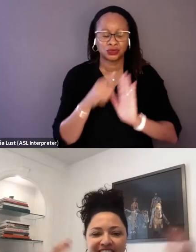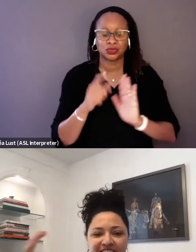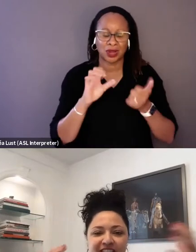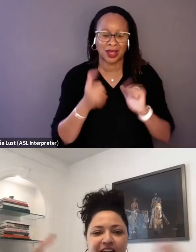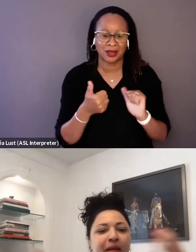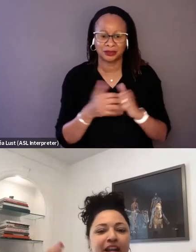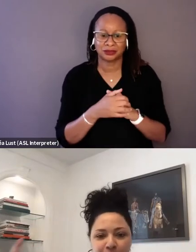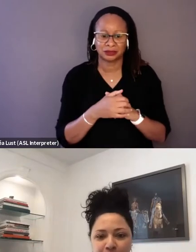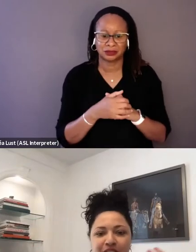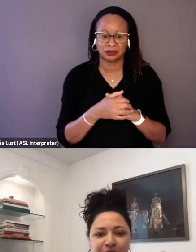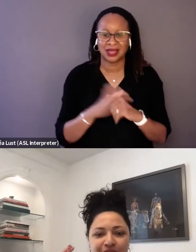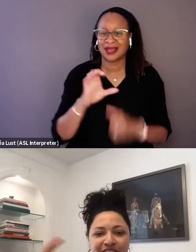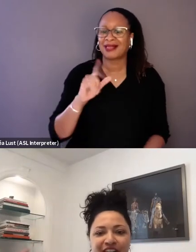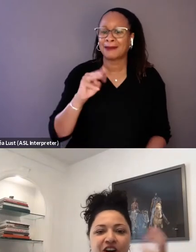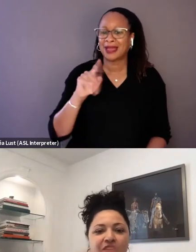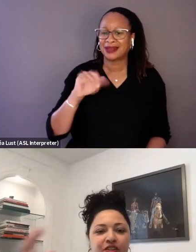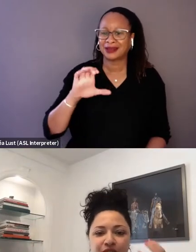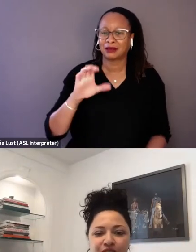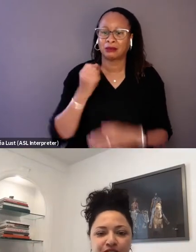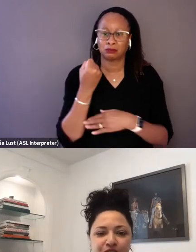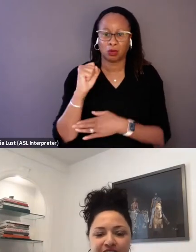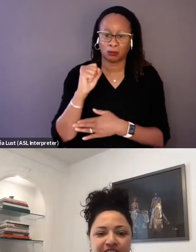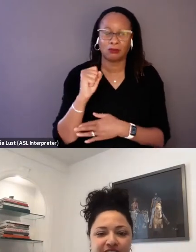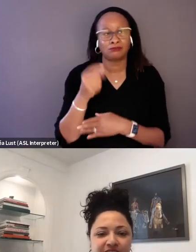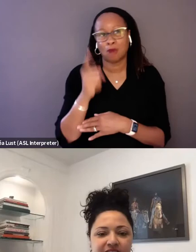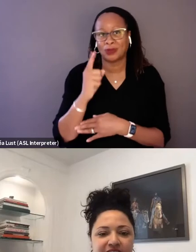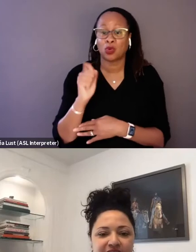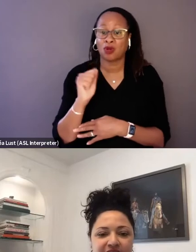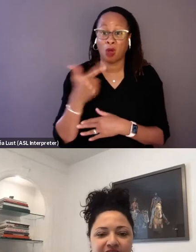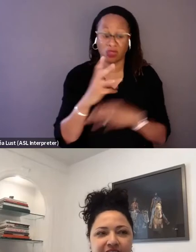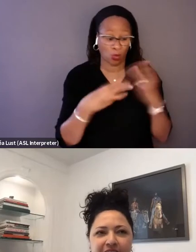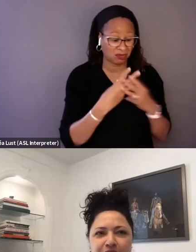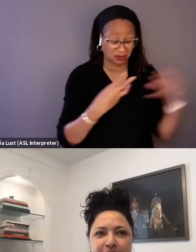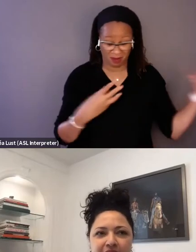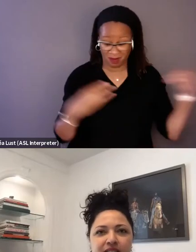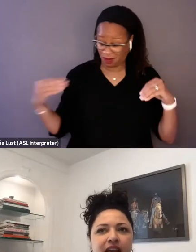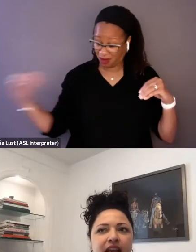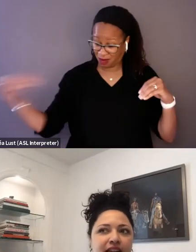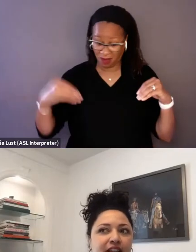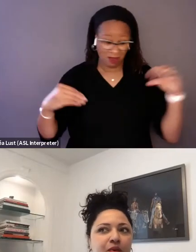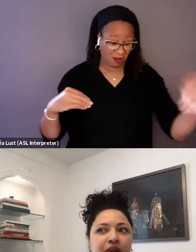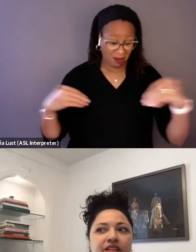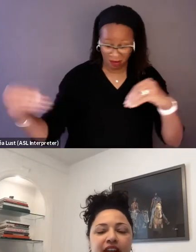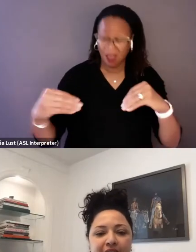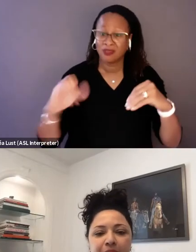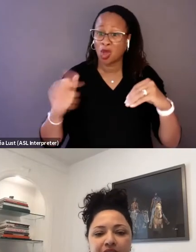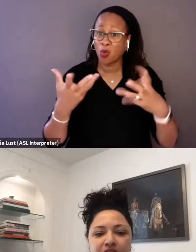it's this climatic moment where all these worlds are trying to exist and have space. And it's like, well, what is going to happen?